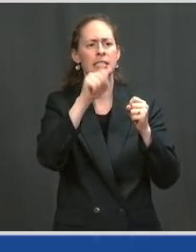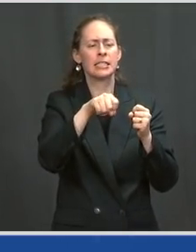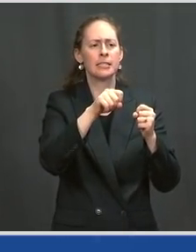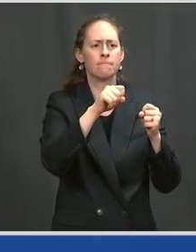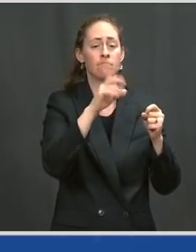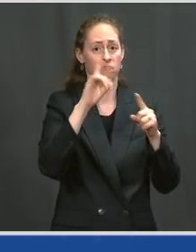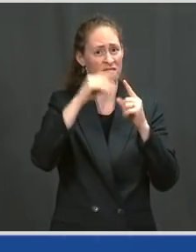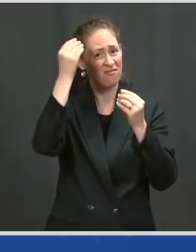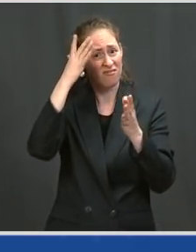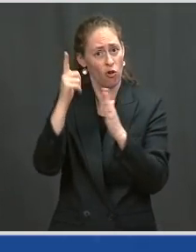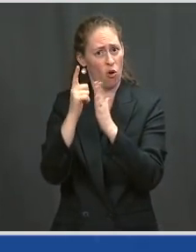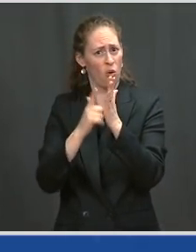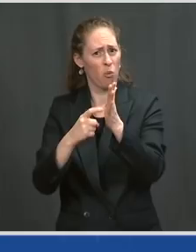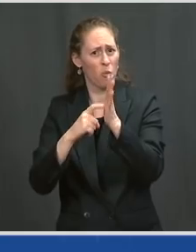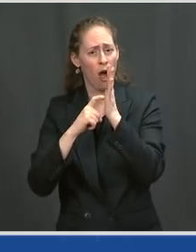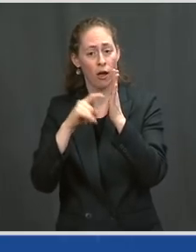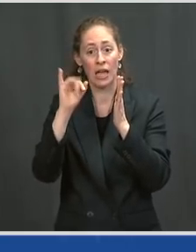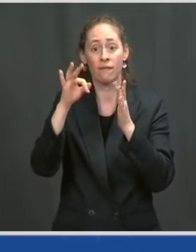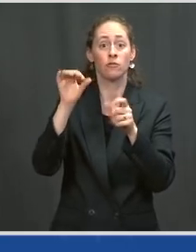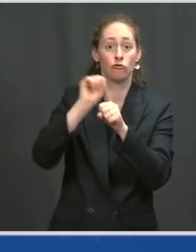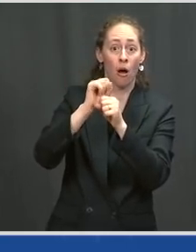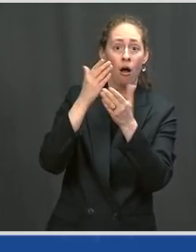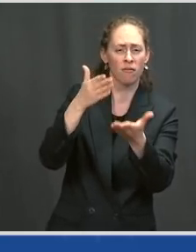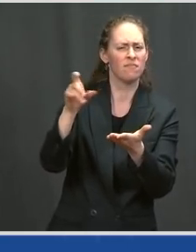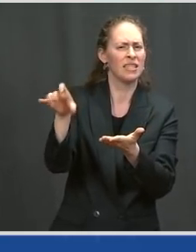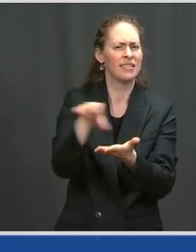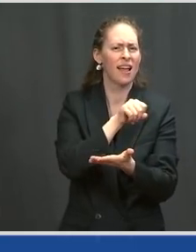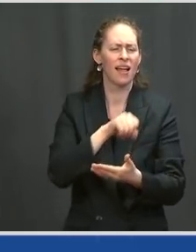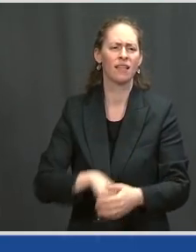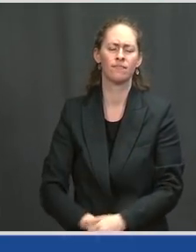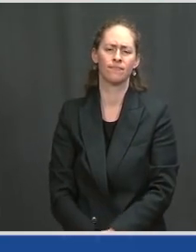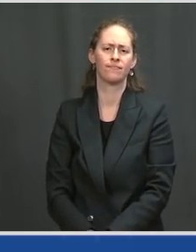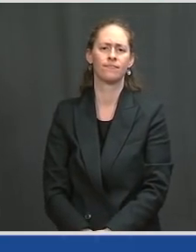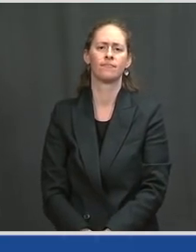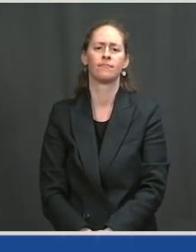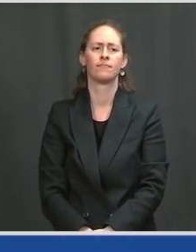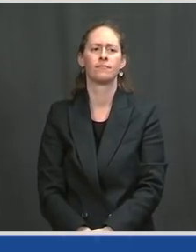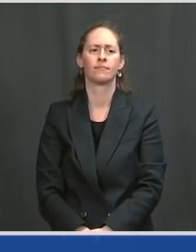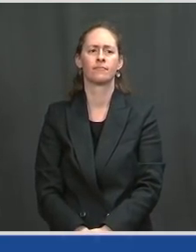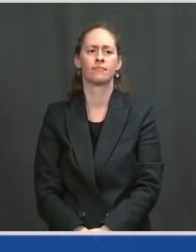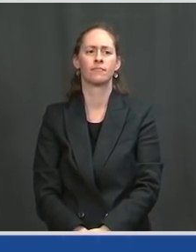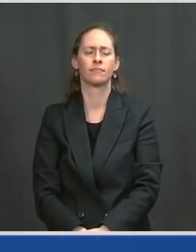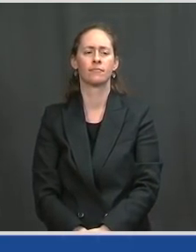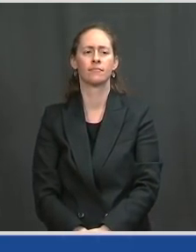I know there's been a lot of discussion since Friday -- since Friday's report that people are being paid